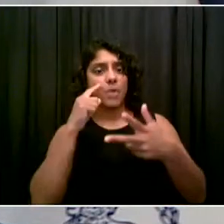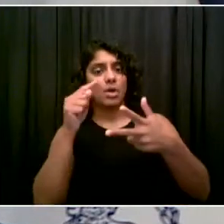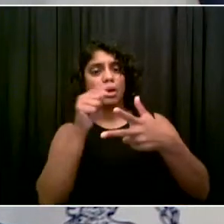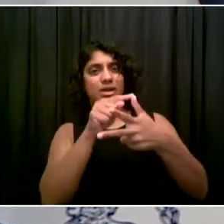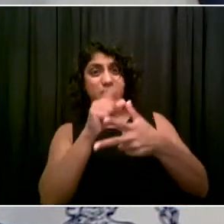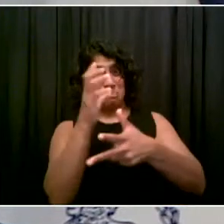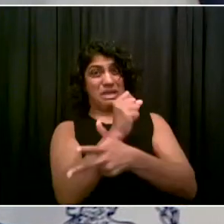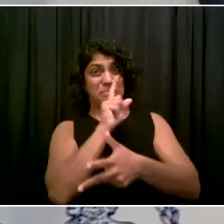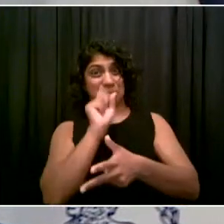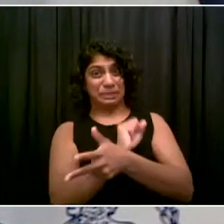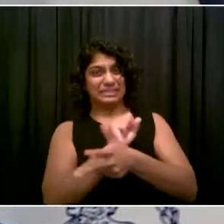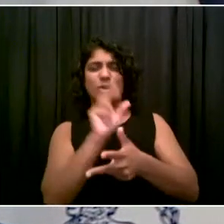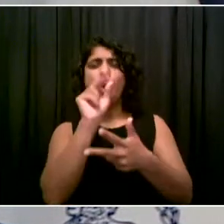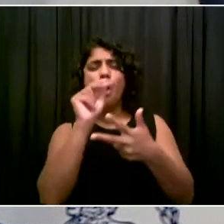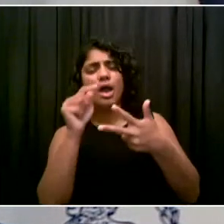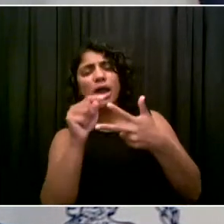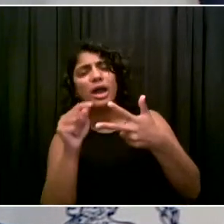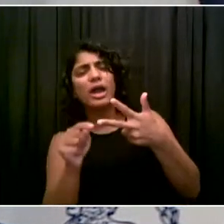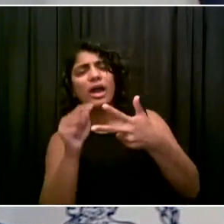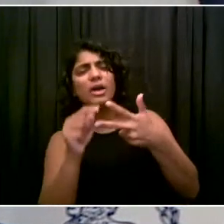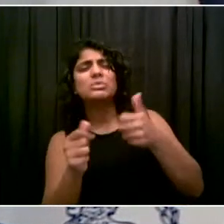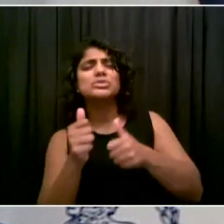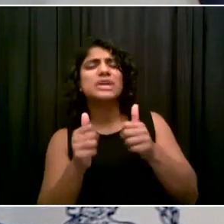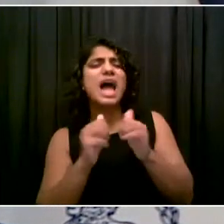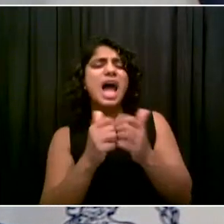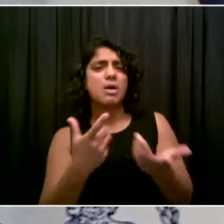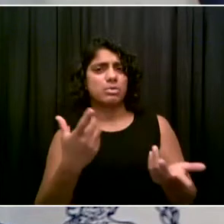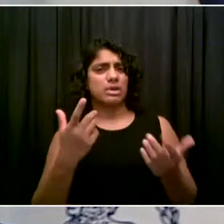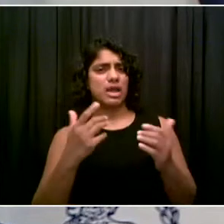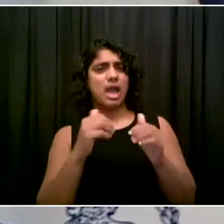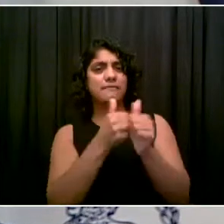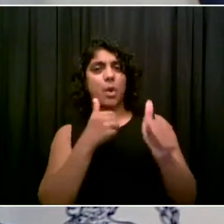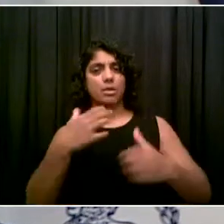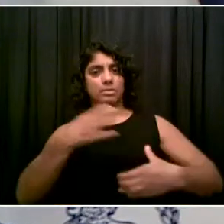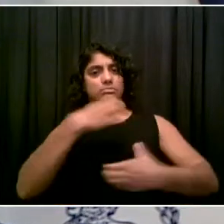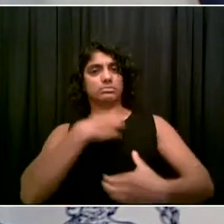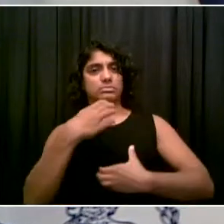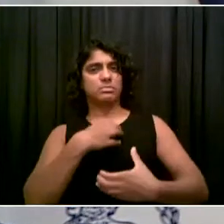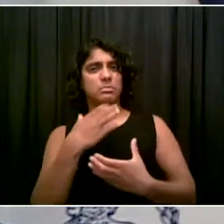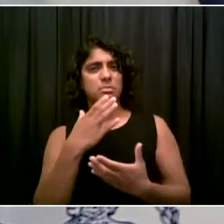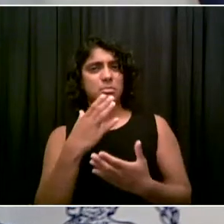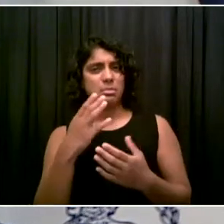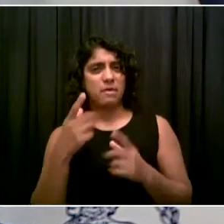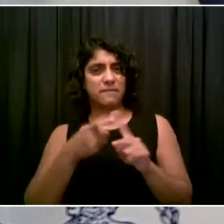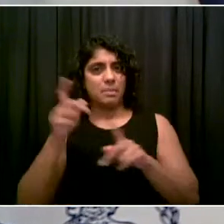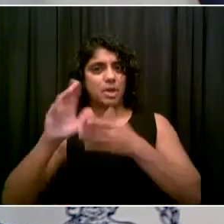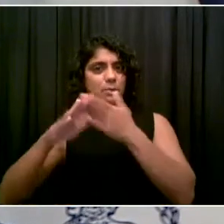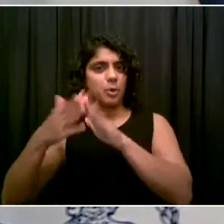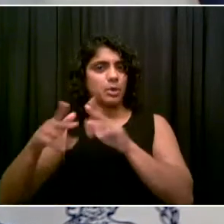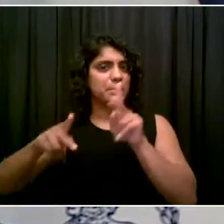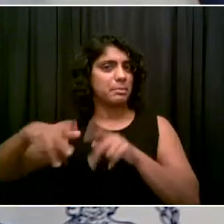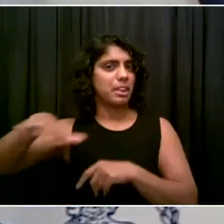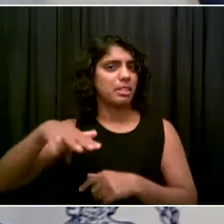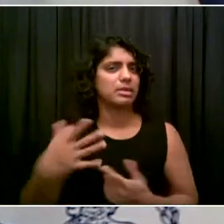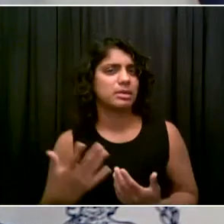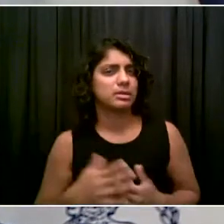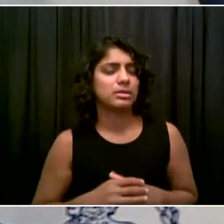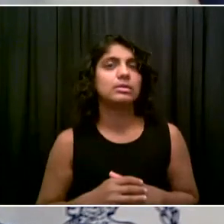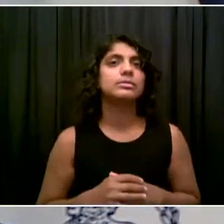I DON'T, MICHAEL. IN MY CASE, IN THE PRIMARY, 41%